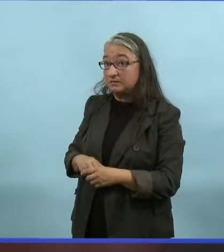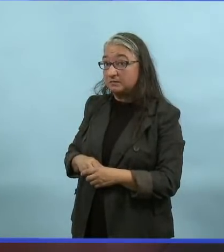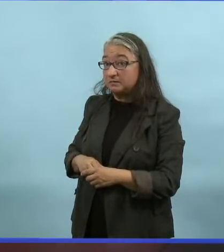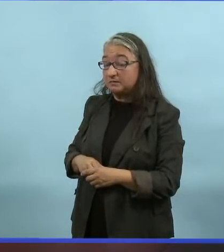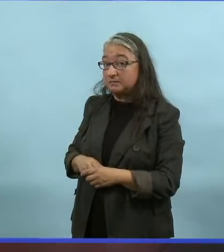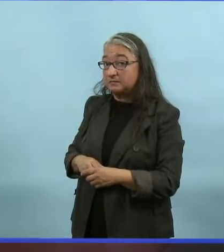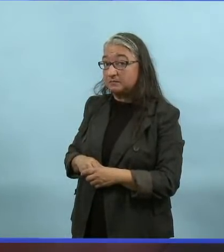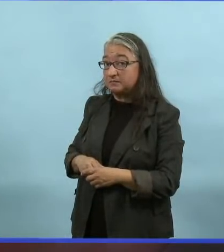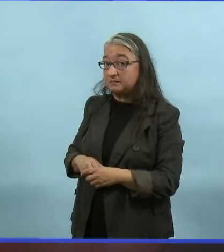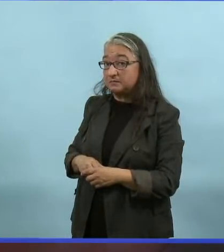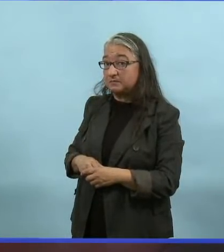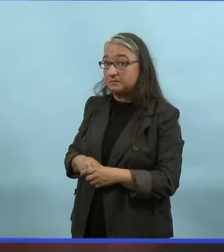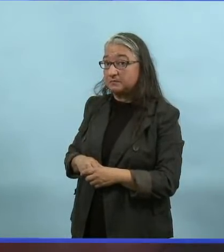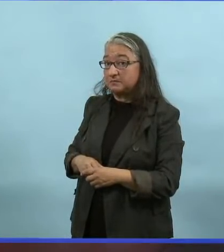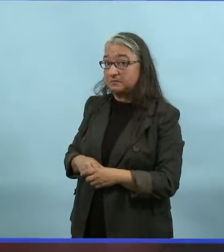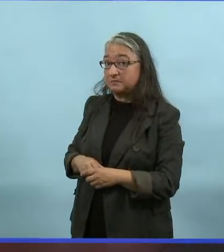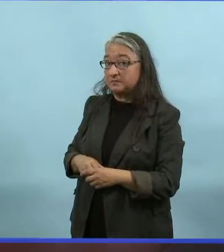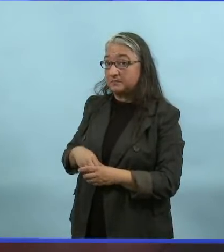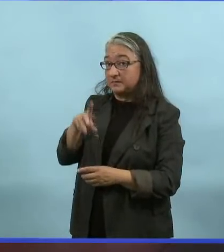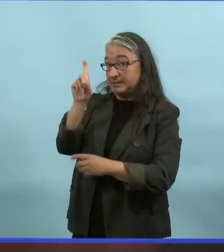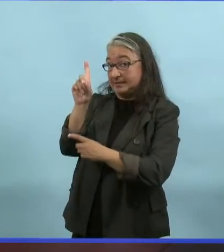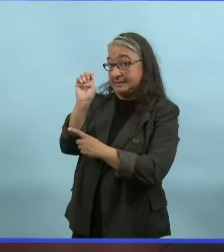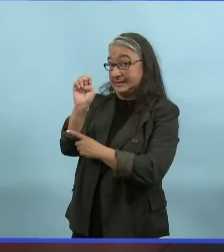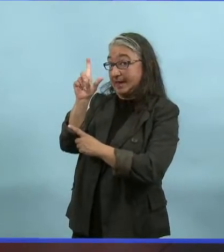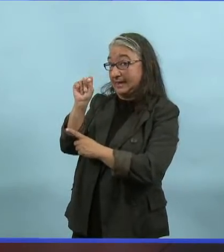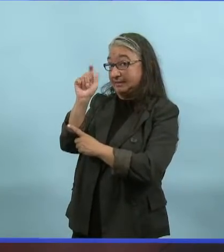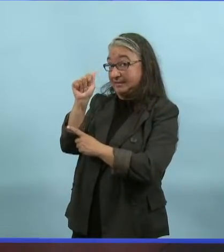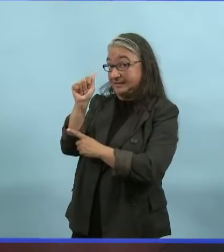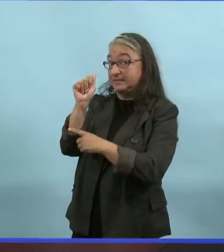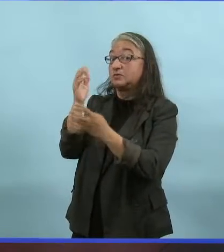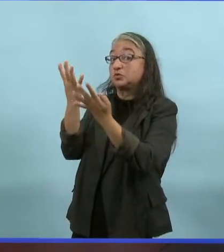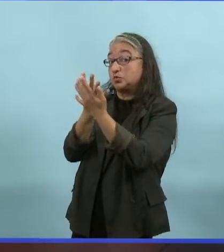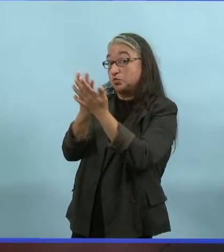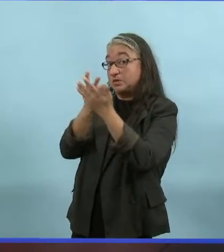the delta screen it was supposed to be in place last week are you going to screen all